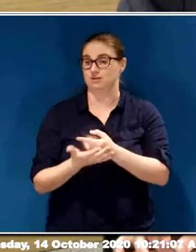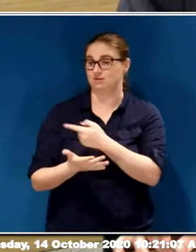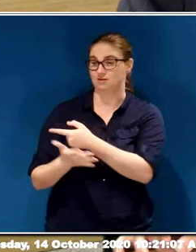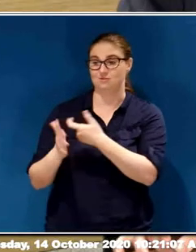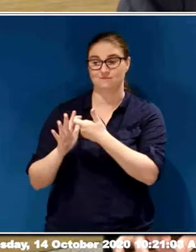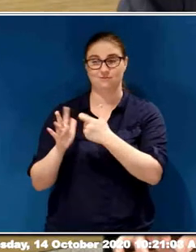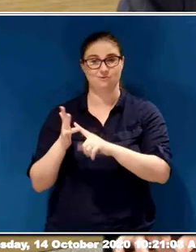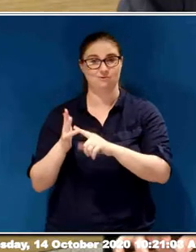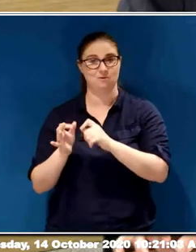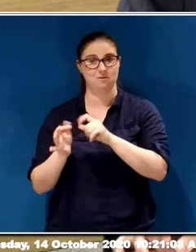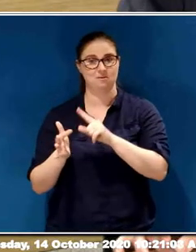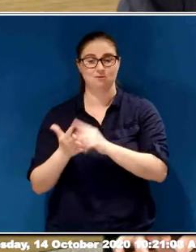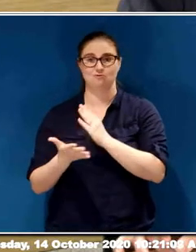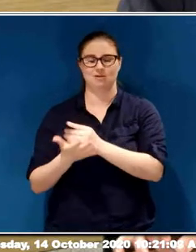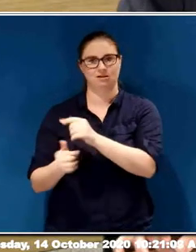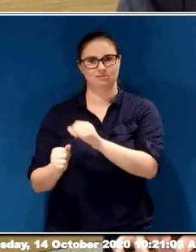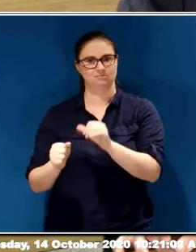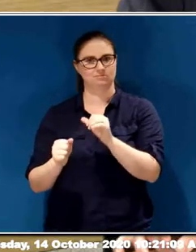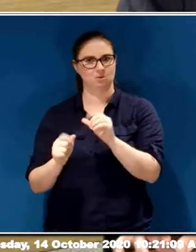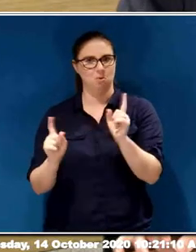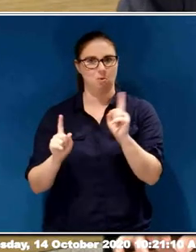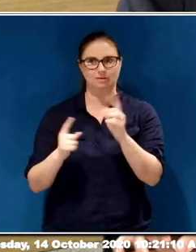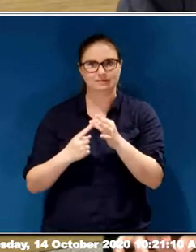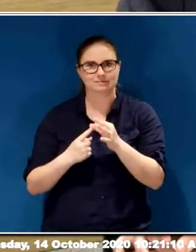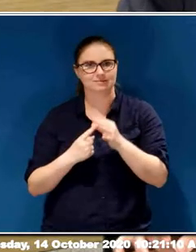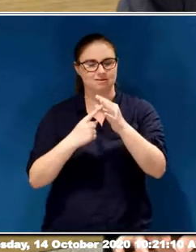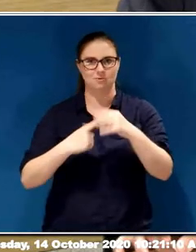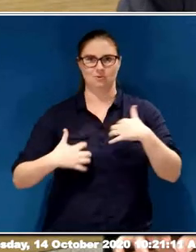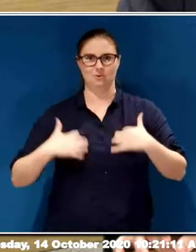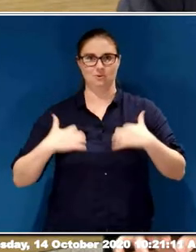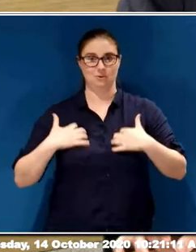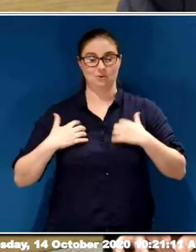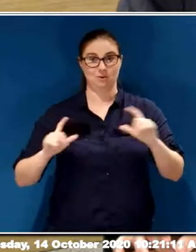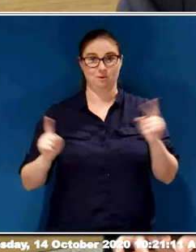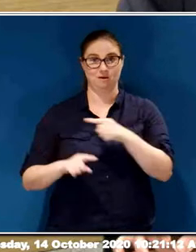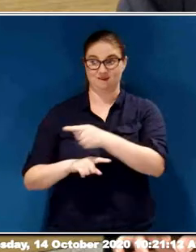ever birthday party, which happened to be at a theme park at Movie World.